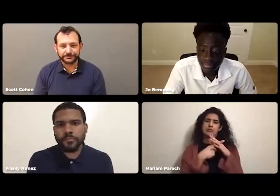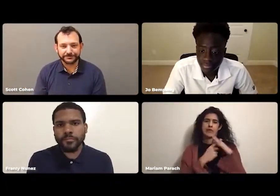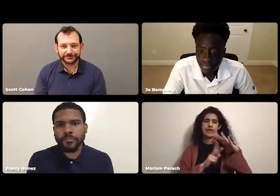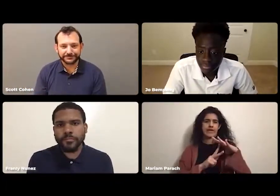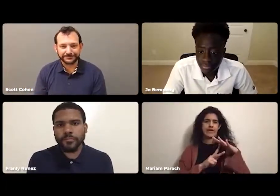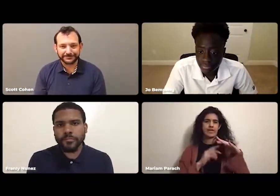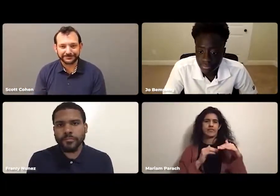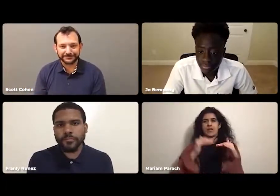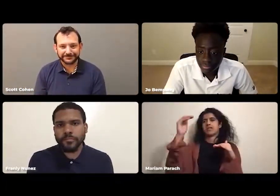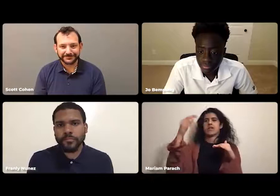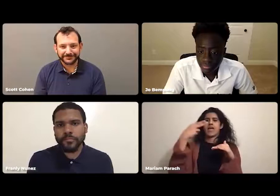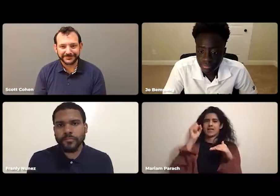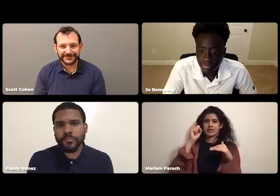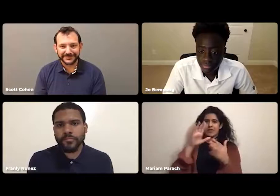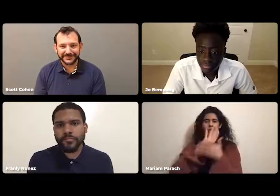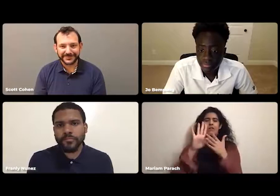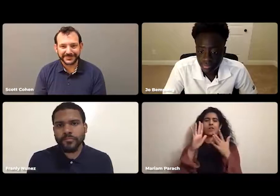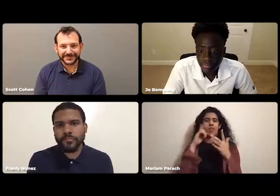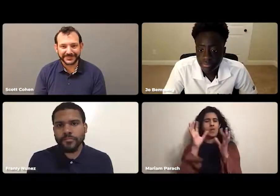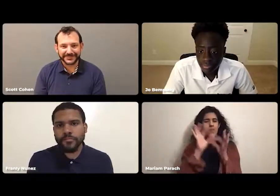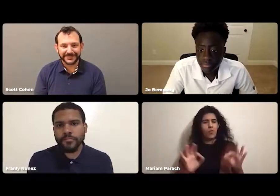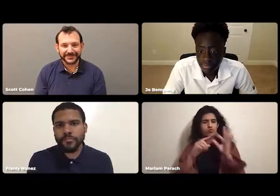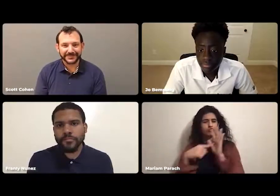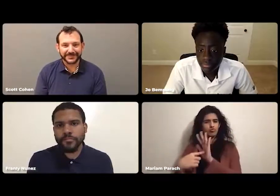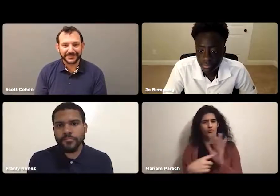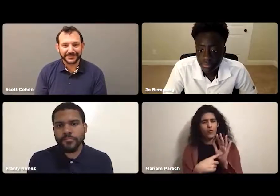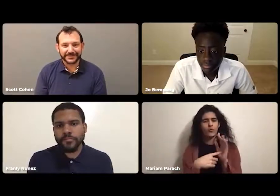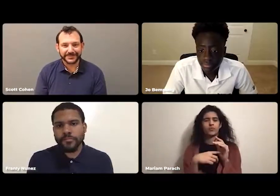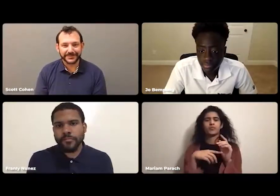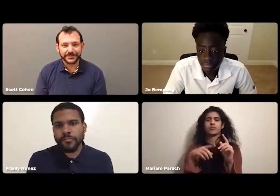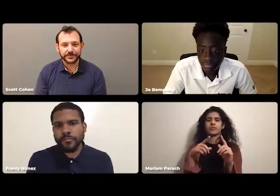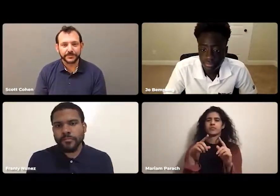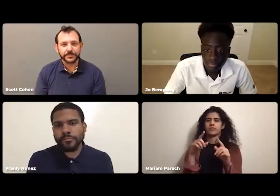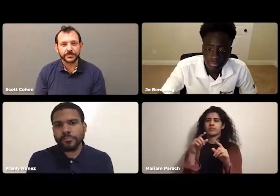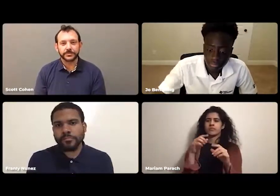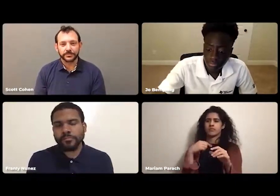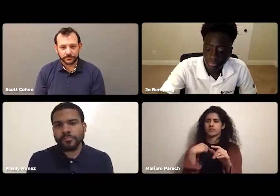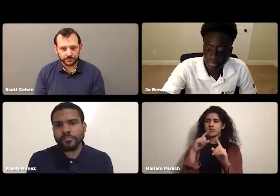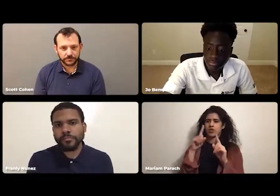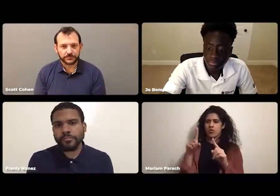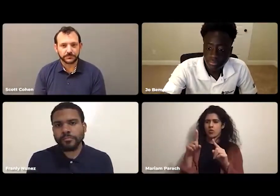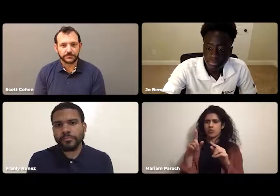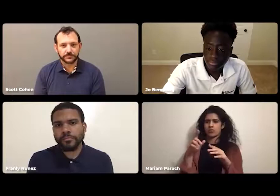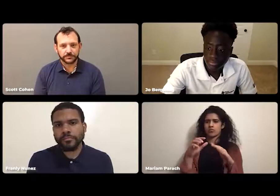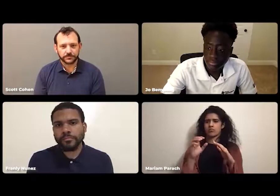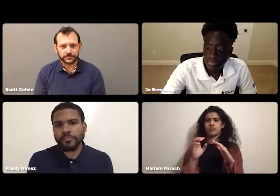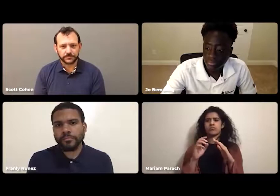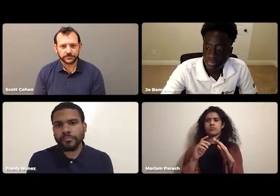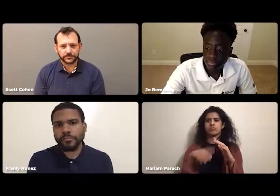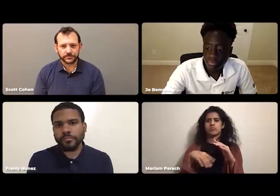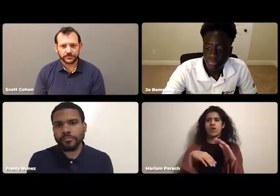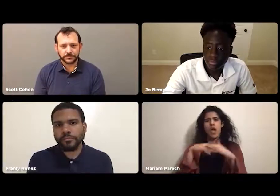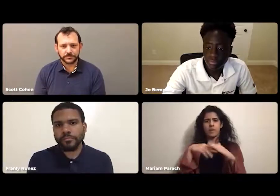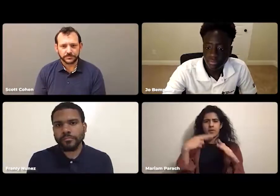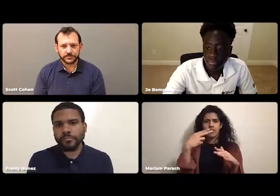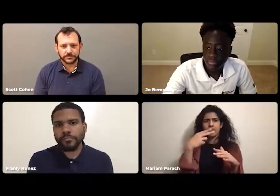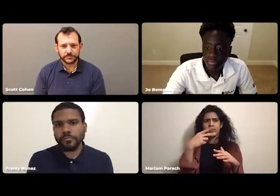I'll start with K-12, before college, because I think it's important to